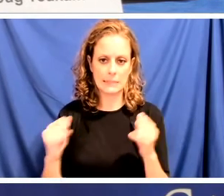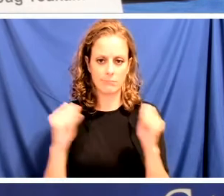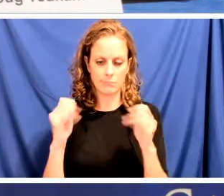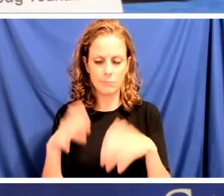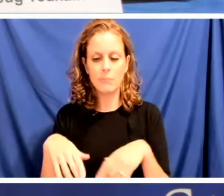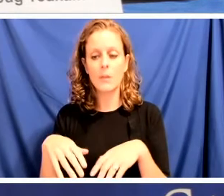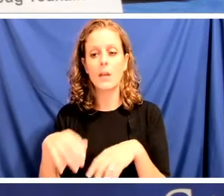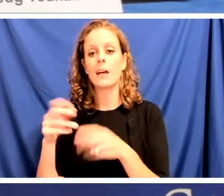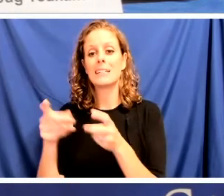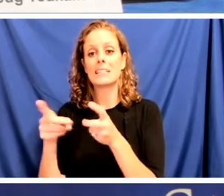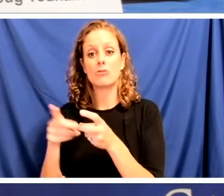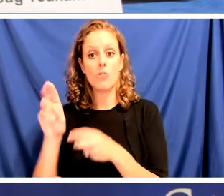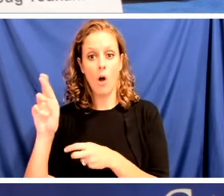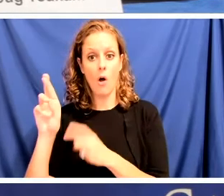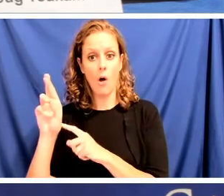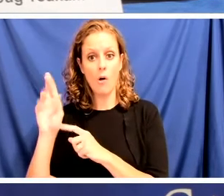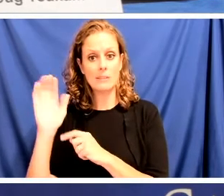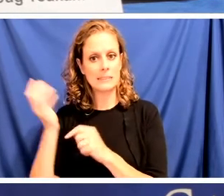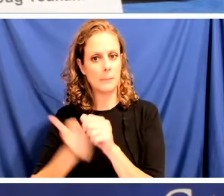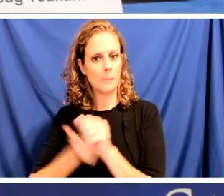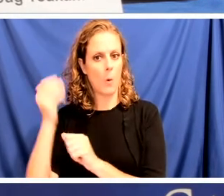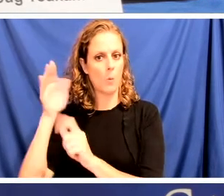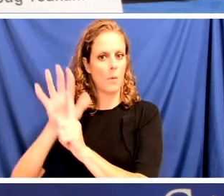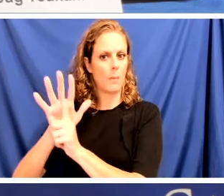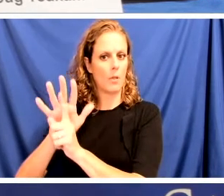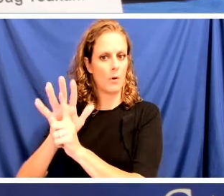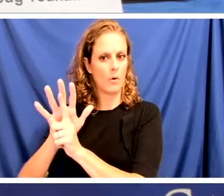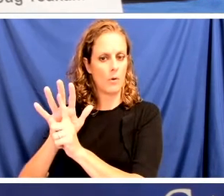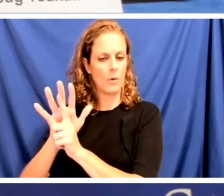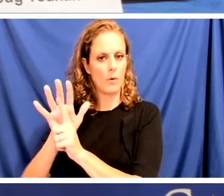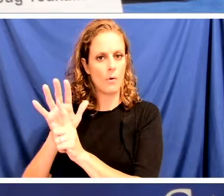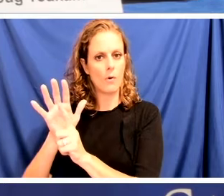Because it's relatively less expensive than the than the.